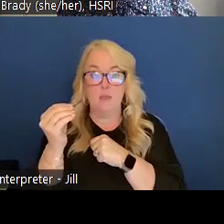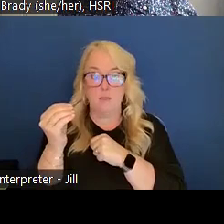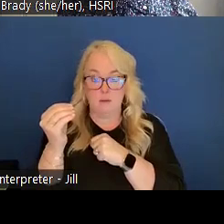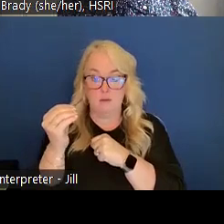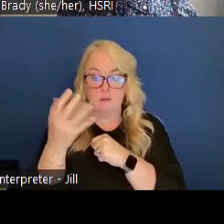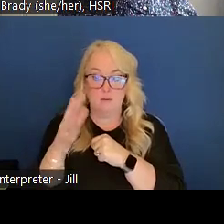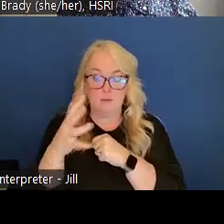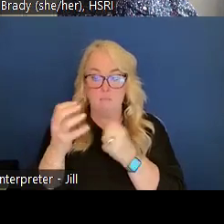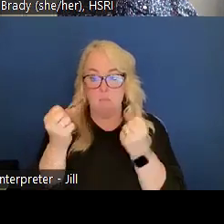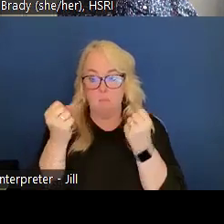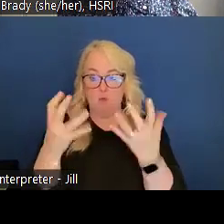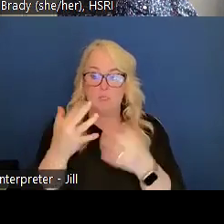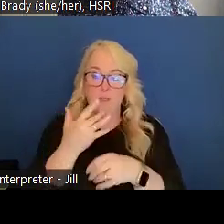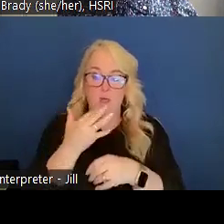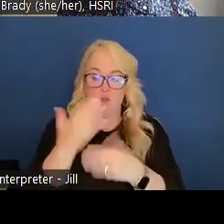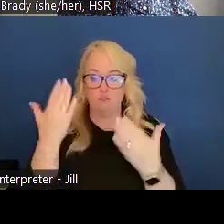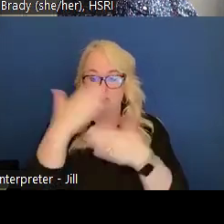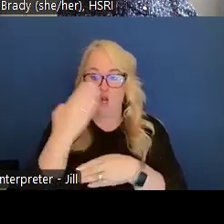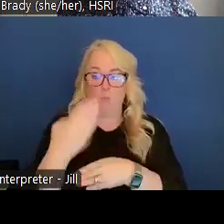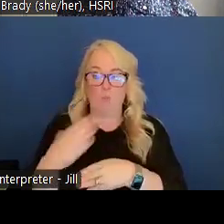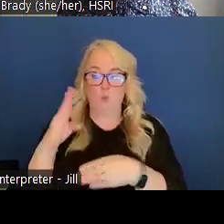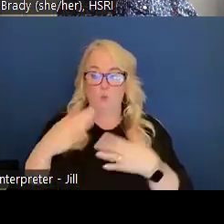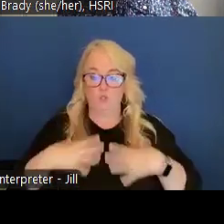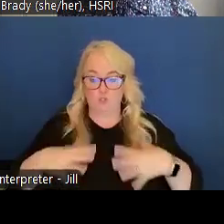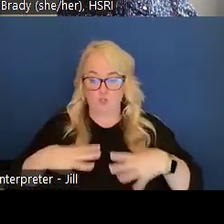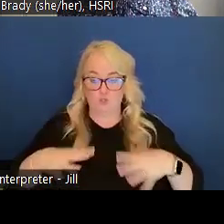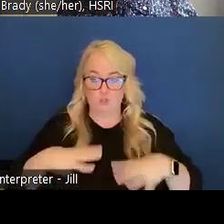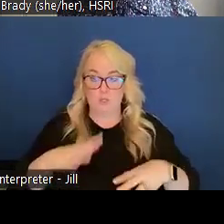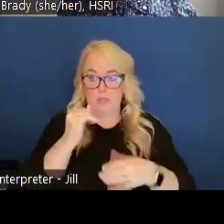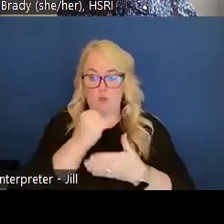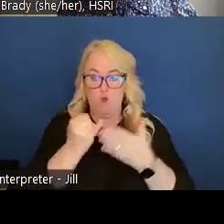multicolored dark blue shirt, and there's art on the wall